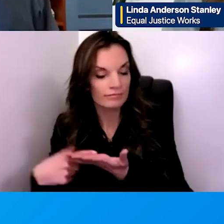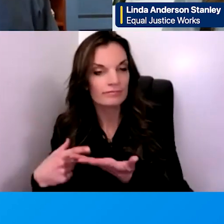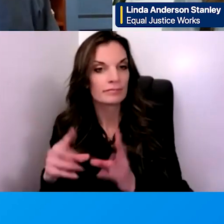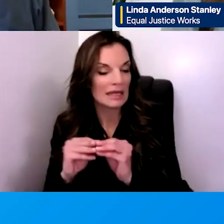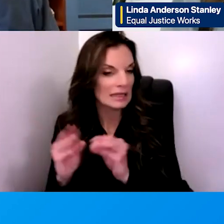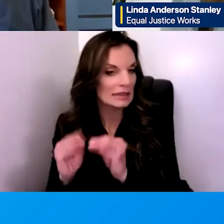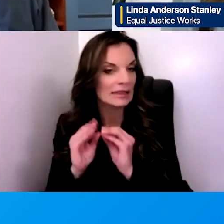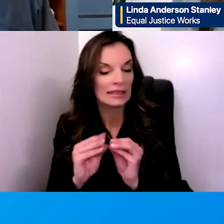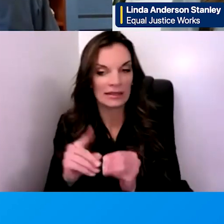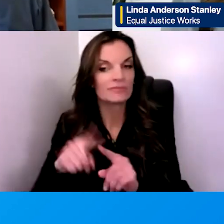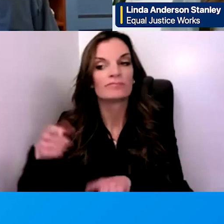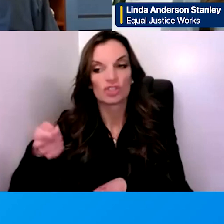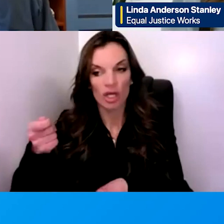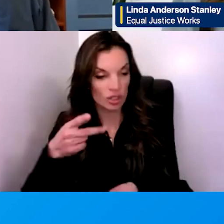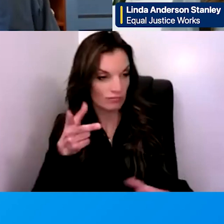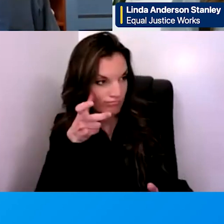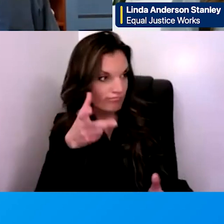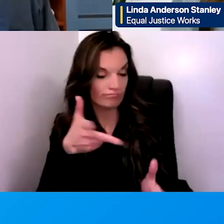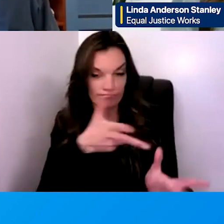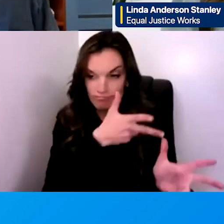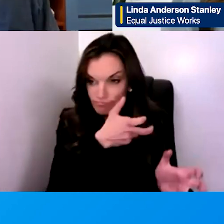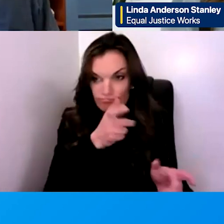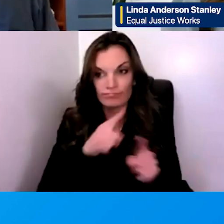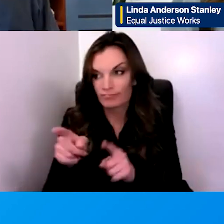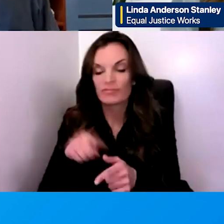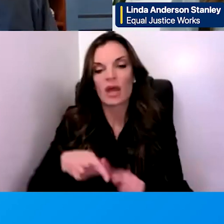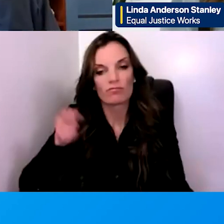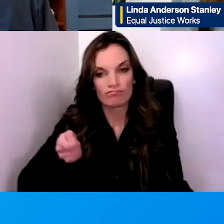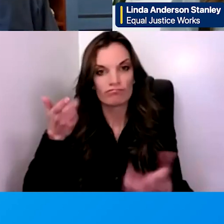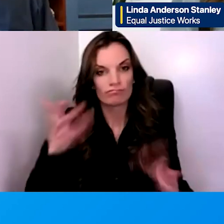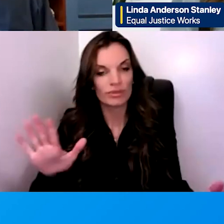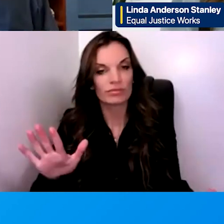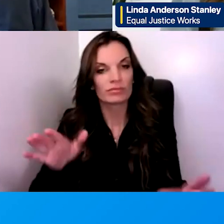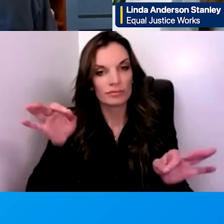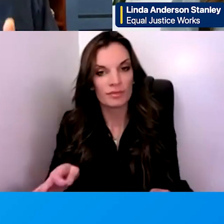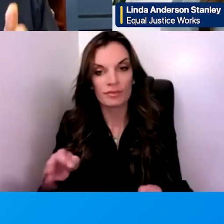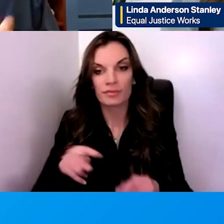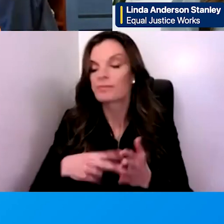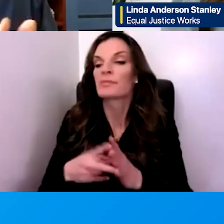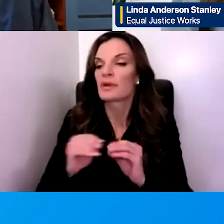arguments and made a decision. It was a written decision.